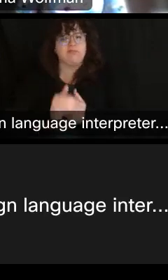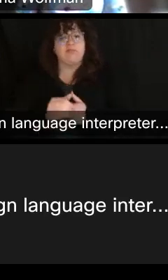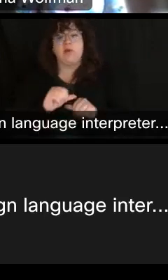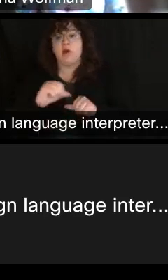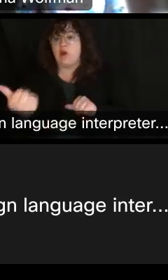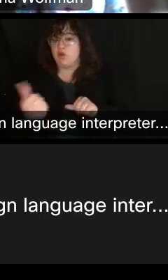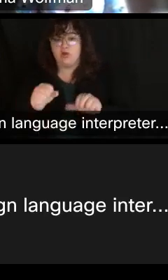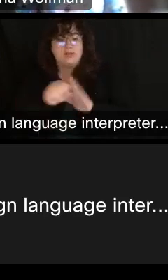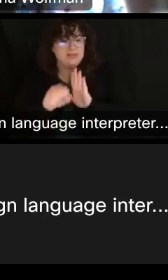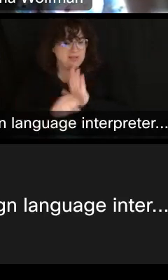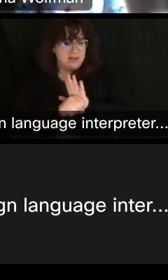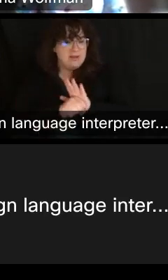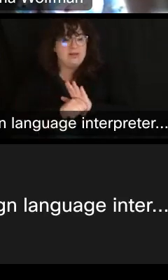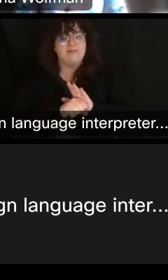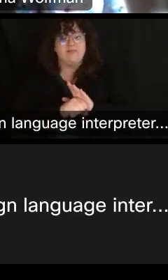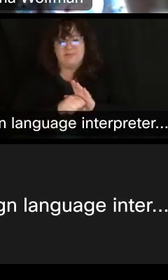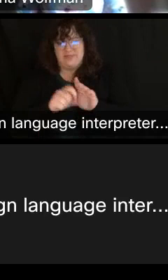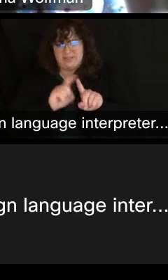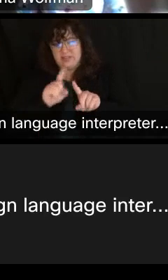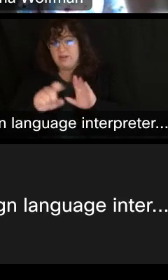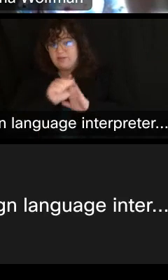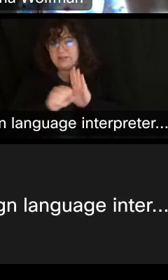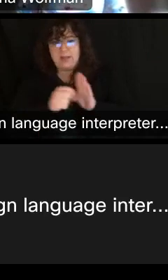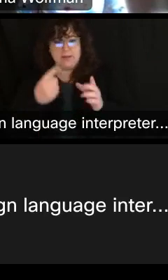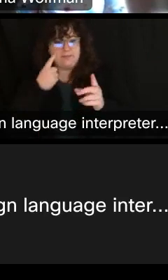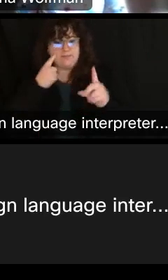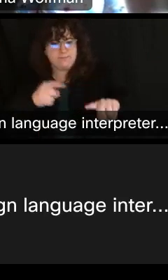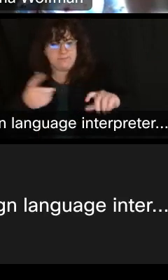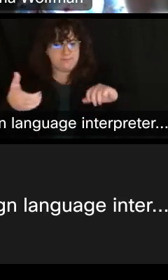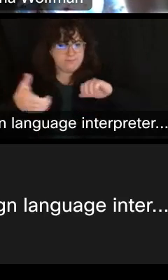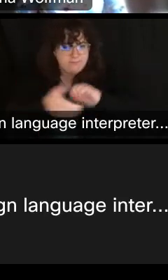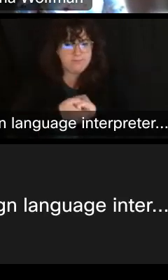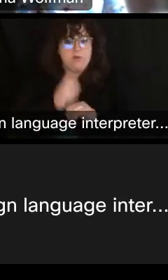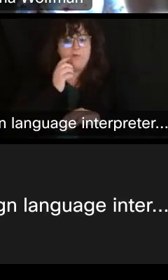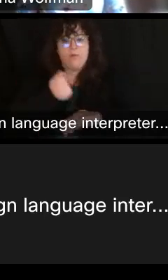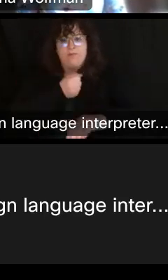children when we've identified relatives out of state not just for placement. And again,